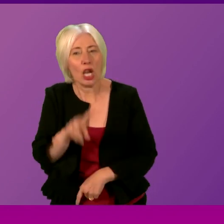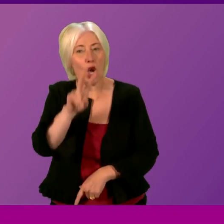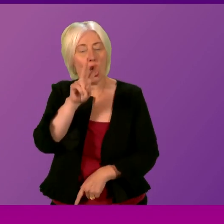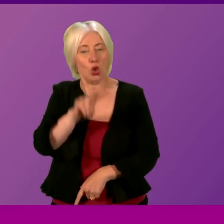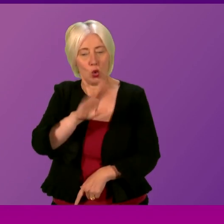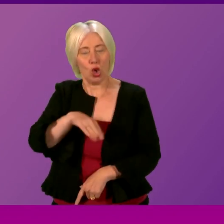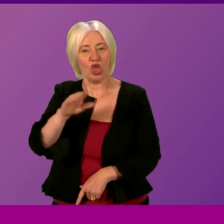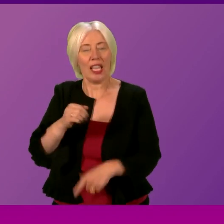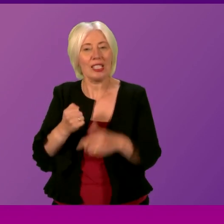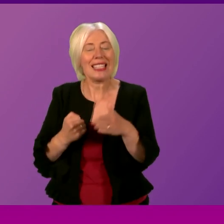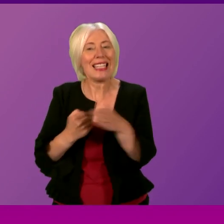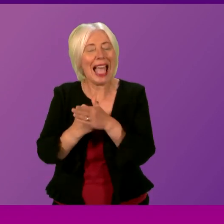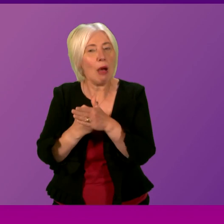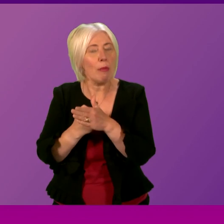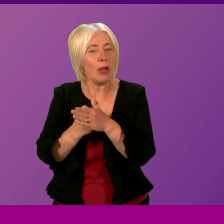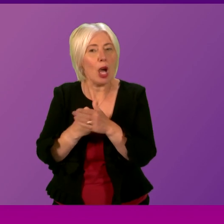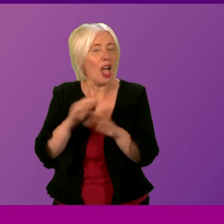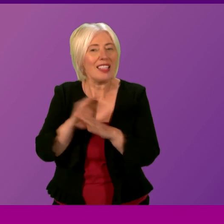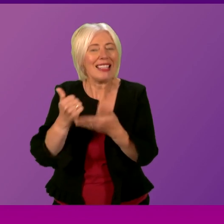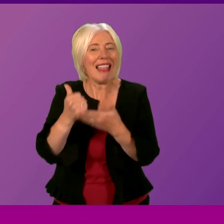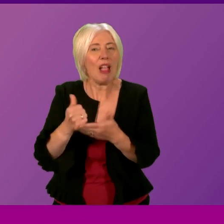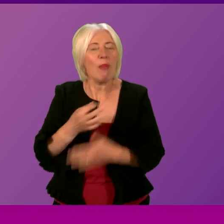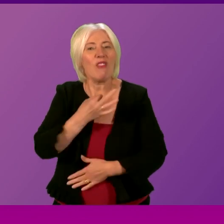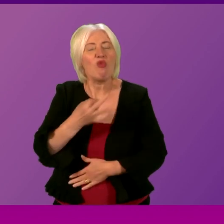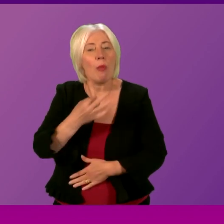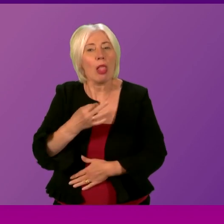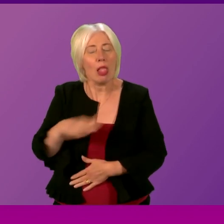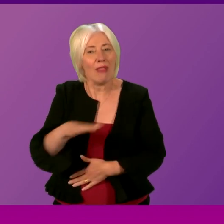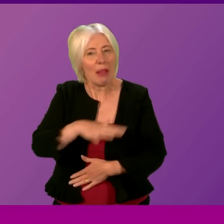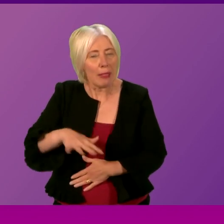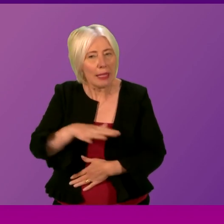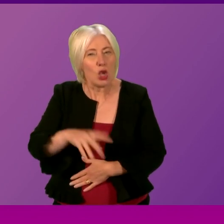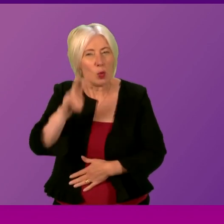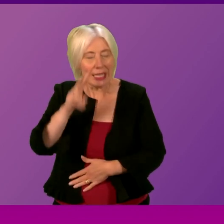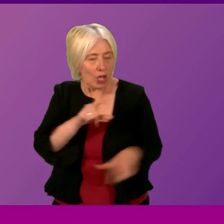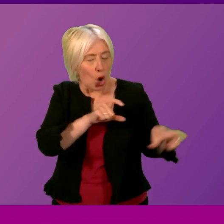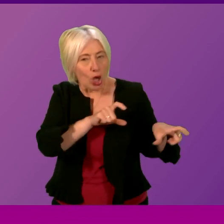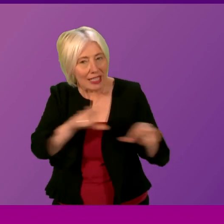clause do not help vulnerable families either. We need to see some consistency from Labour.